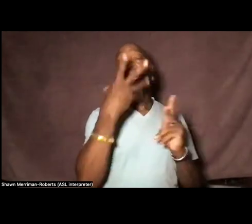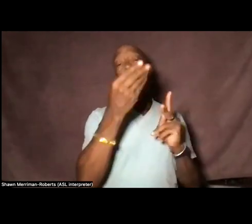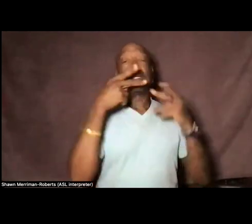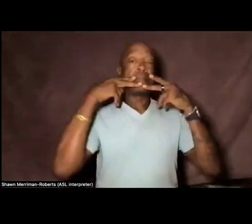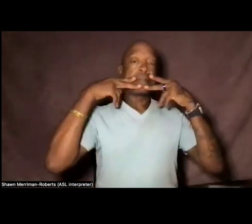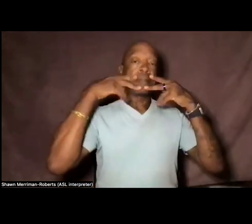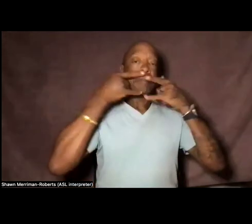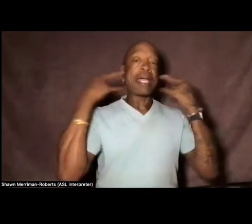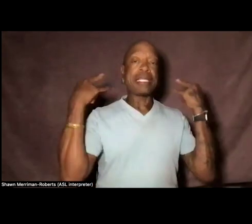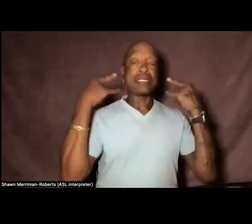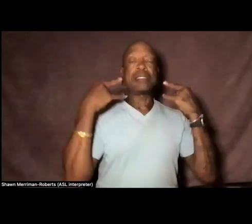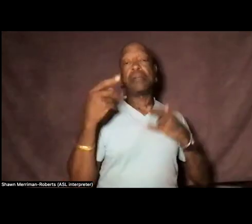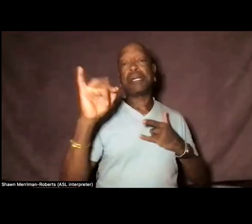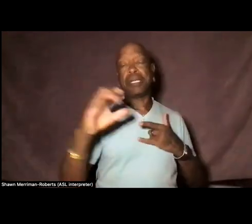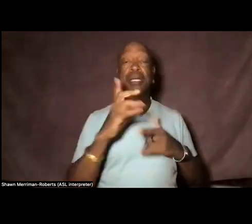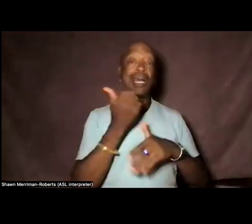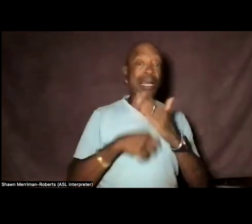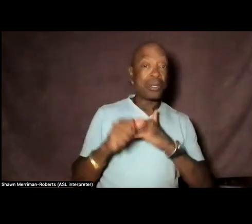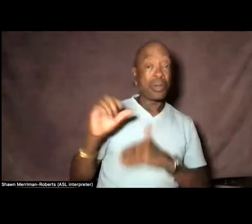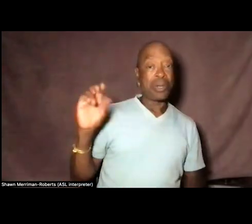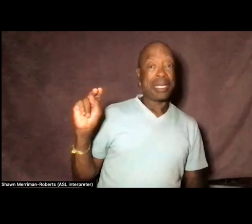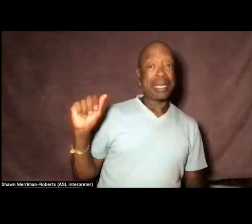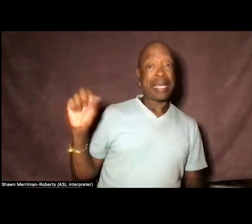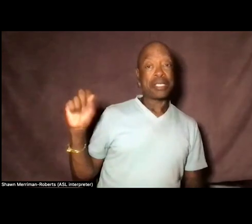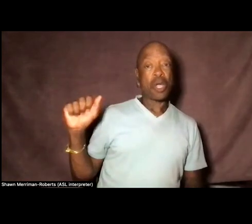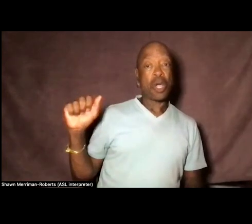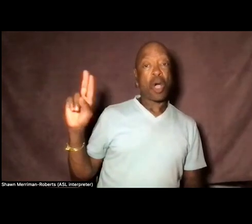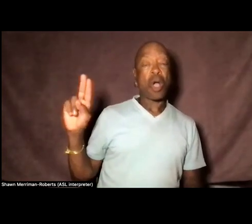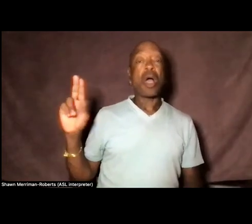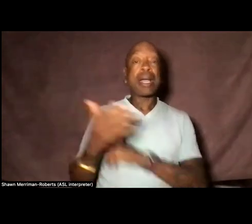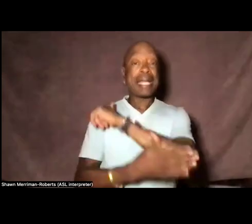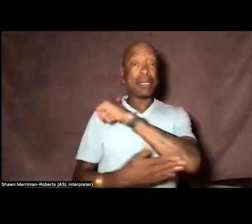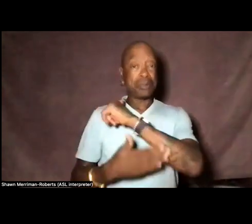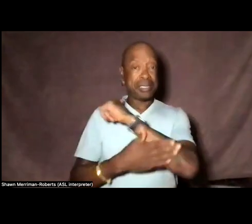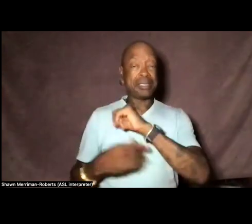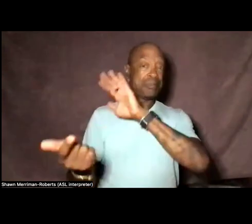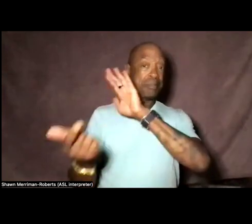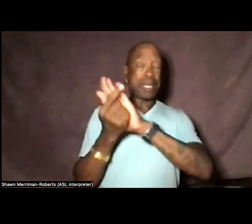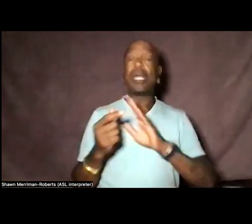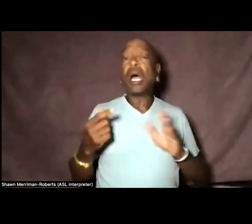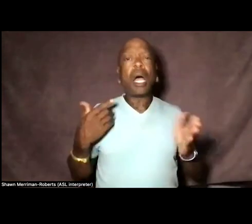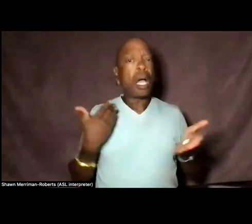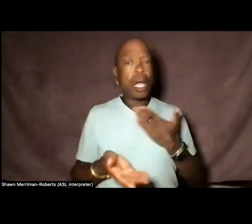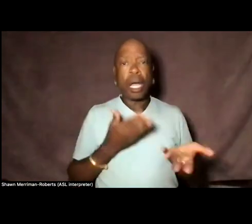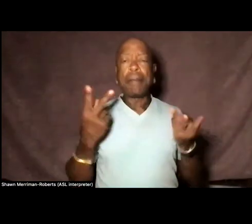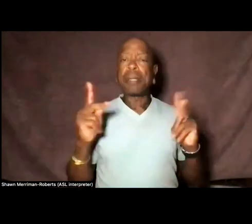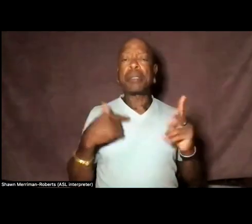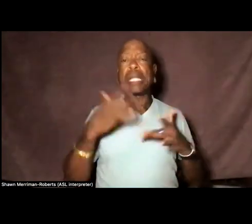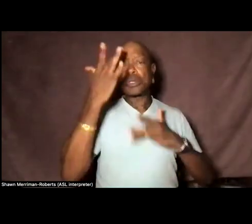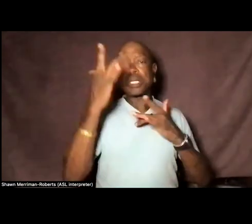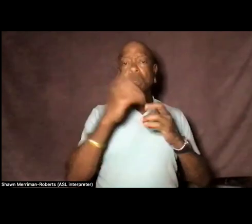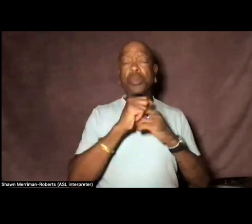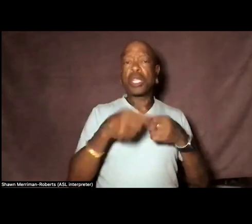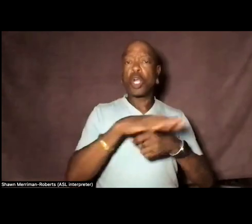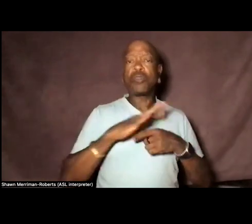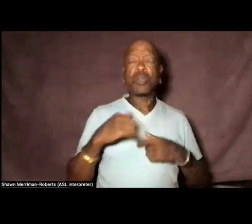County's Mask ban amazingly even people who are sick with covid measles or flu for example and may